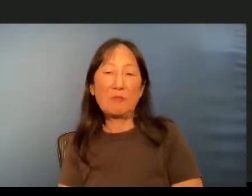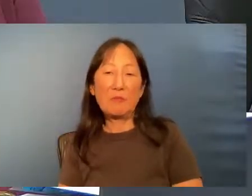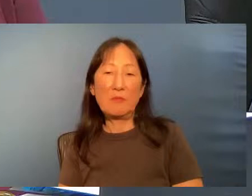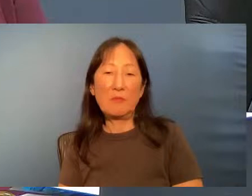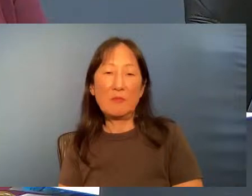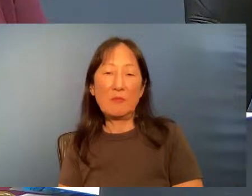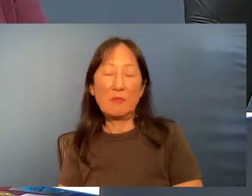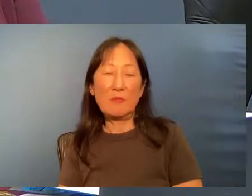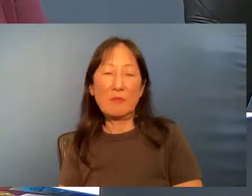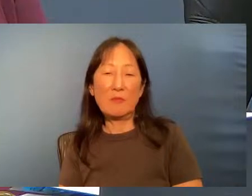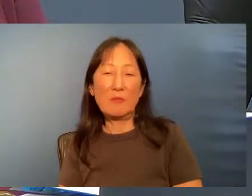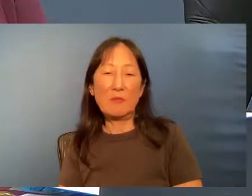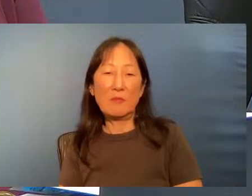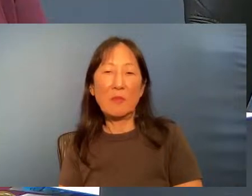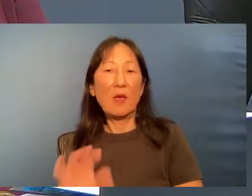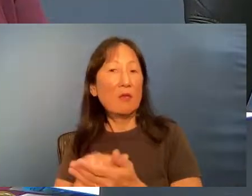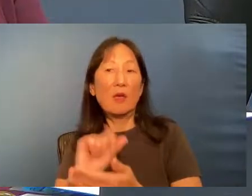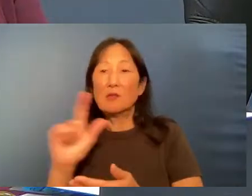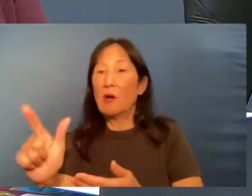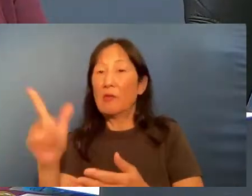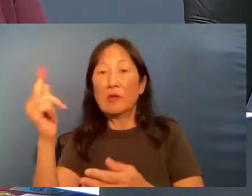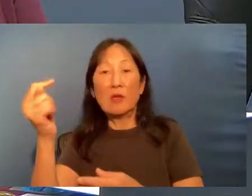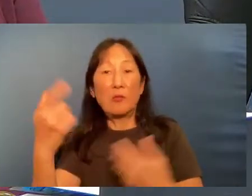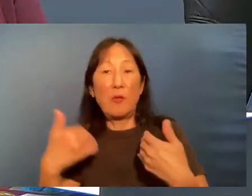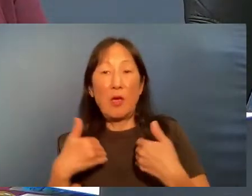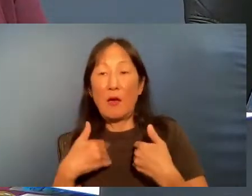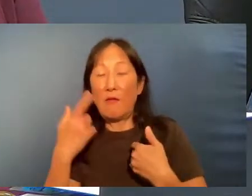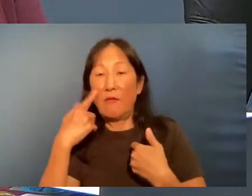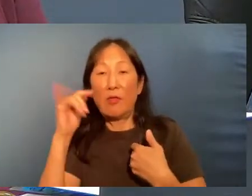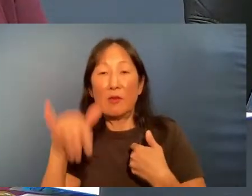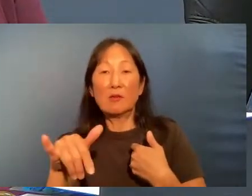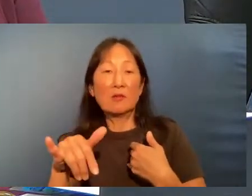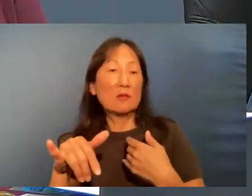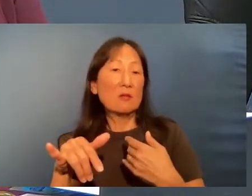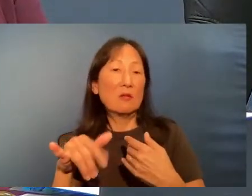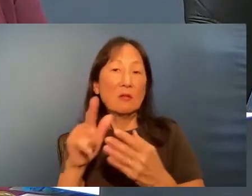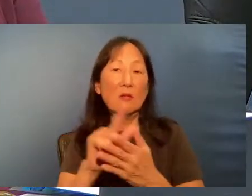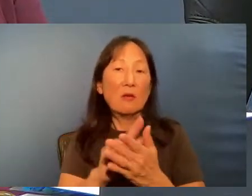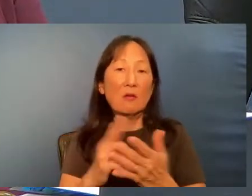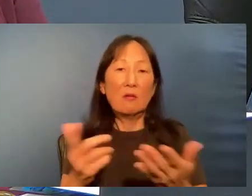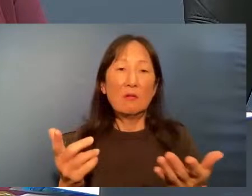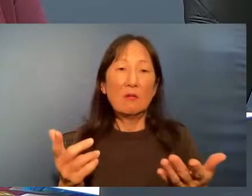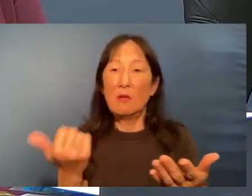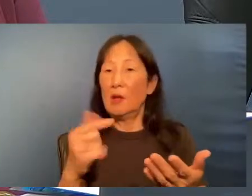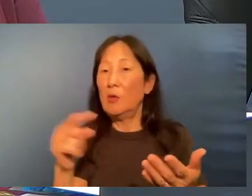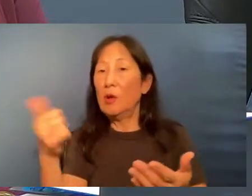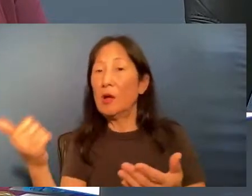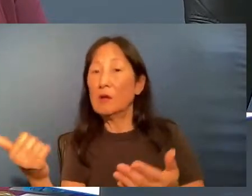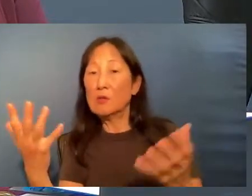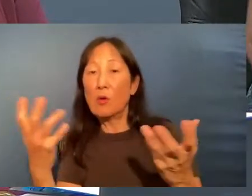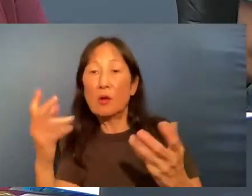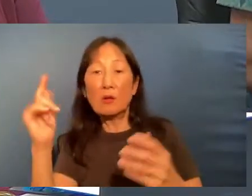Thank you very much. That's all the testimony we have on this measure. Is there anyone else wishing to testify and seeing none?